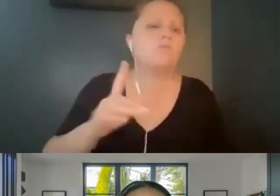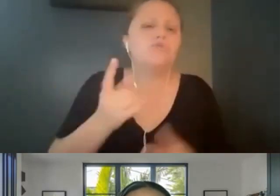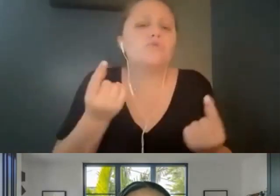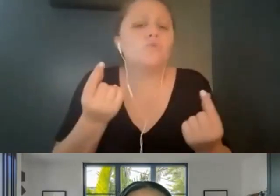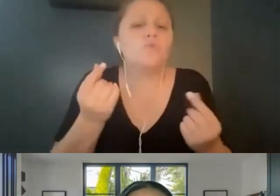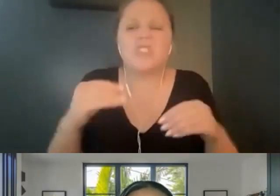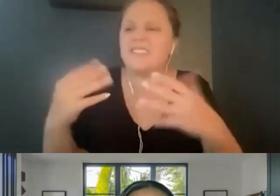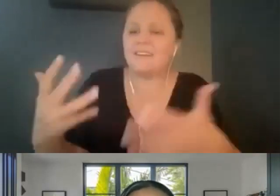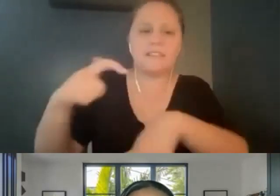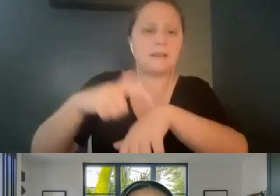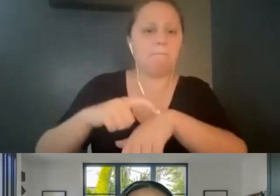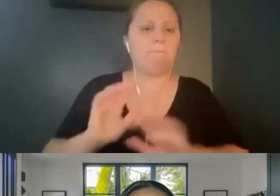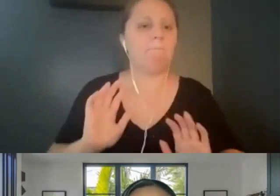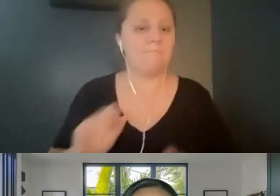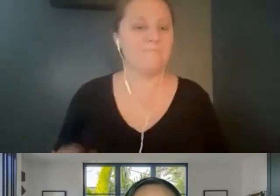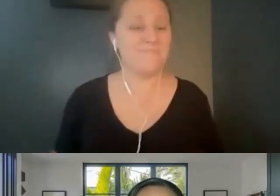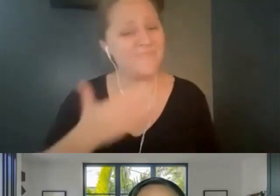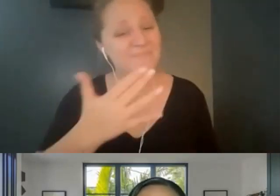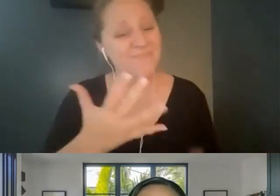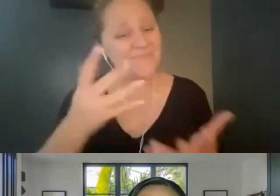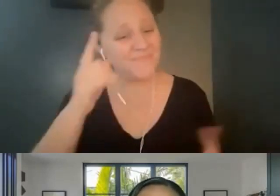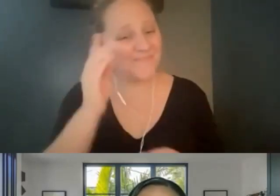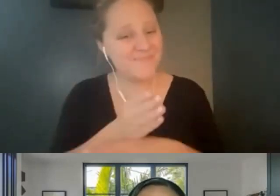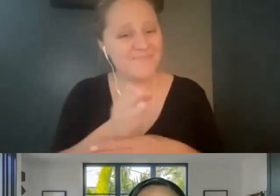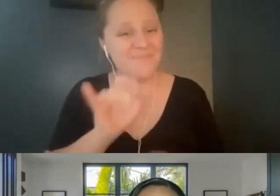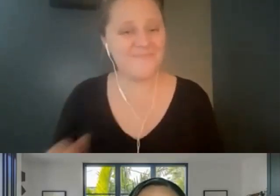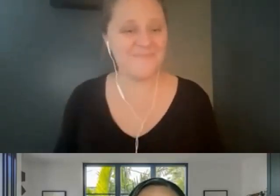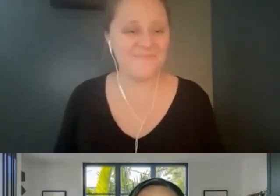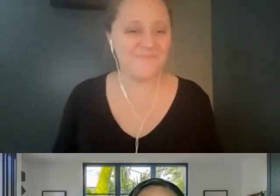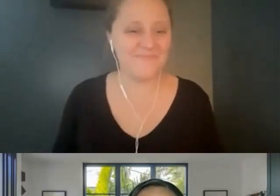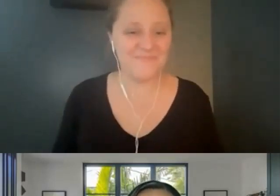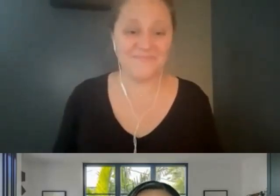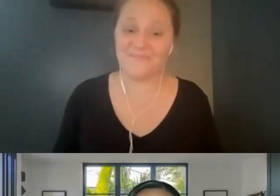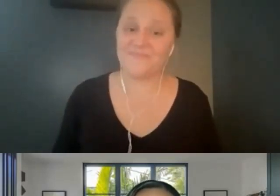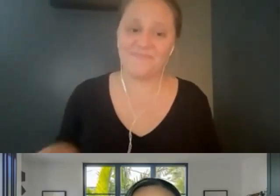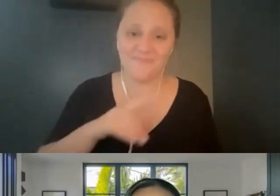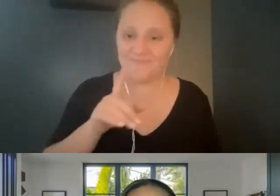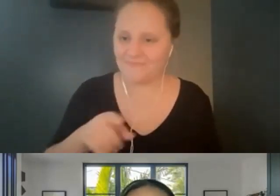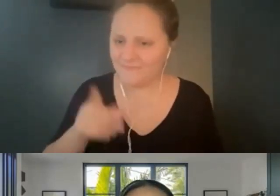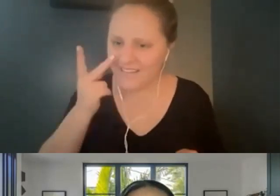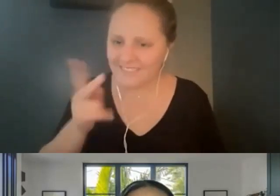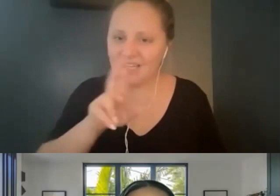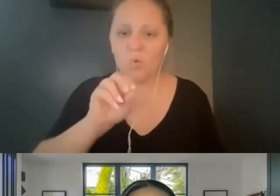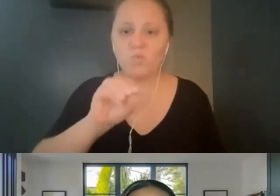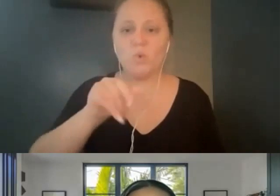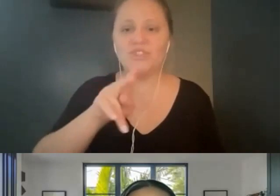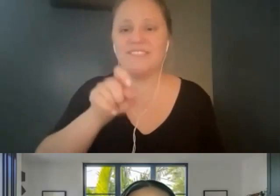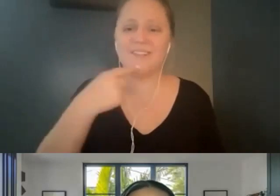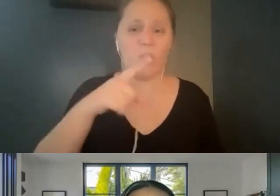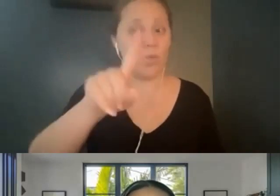opportunity. So yeah, thank you so much for sharing that. For sure, Rojene, I see that 100% [in the chat]. Yes, I love that. So, we're just going to take a moment before we get on